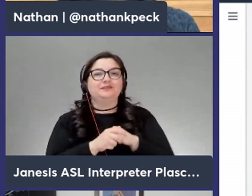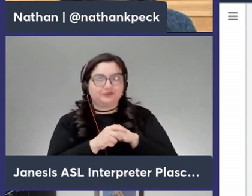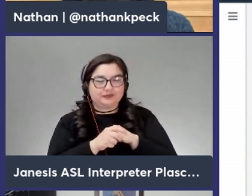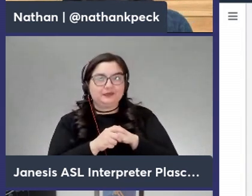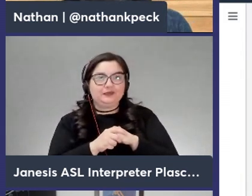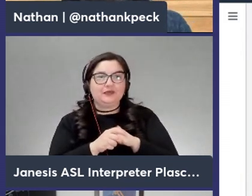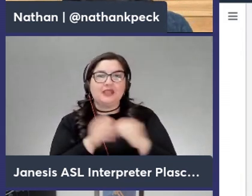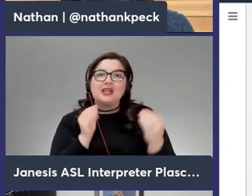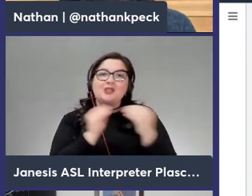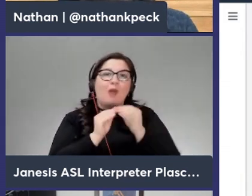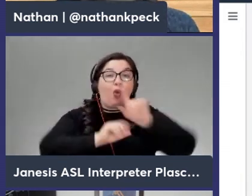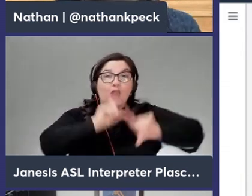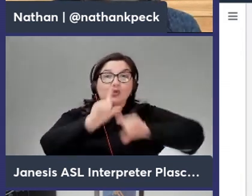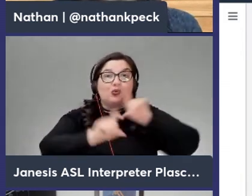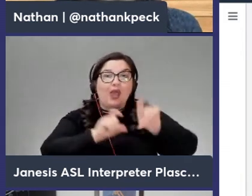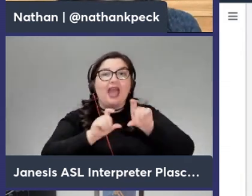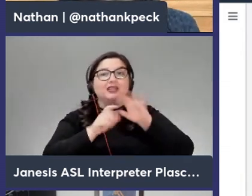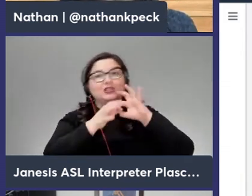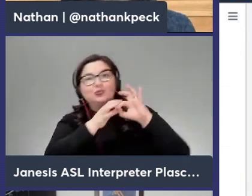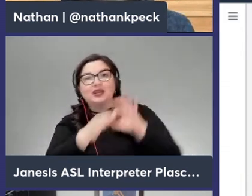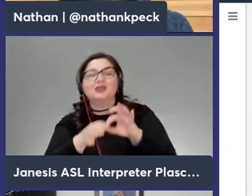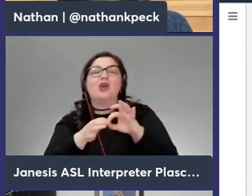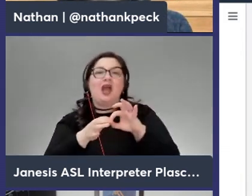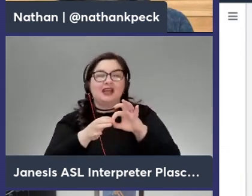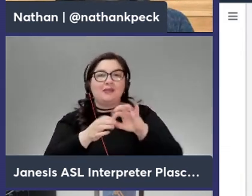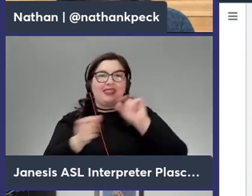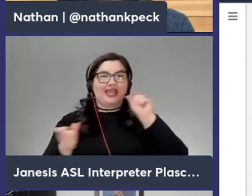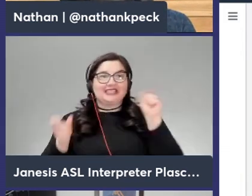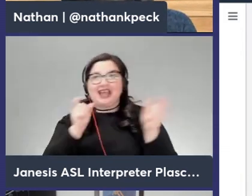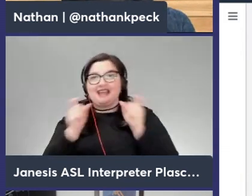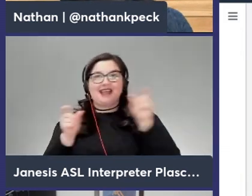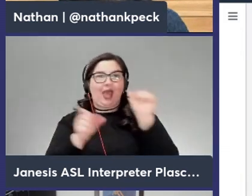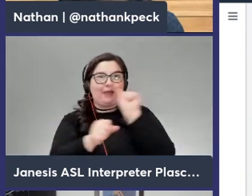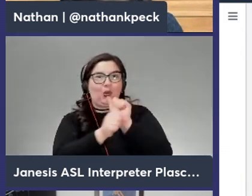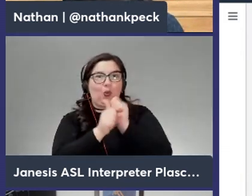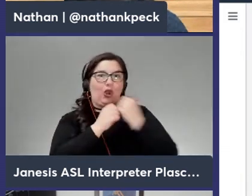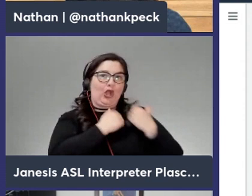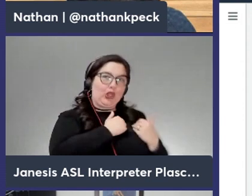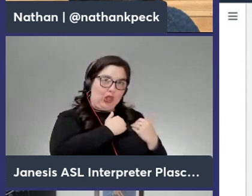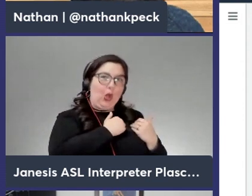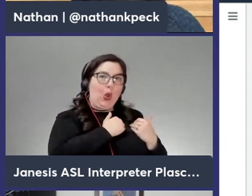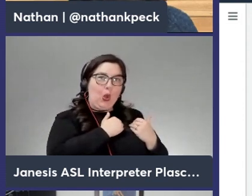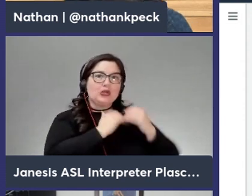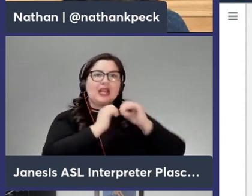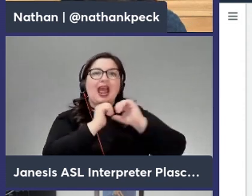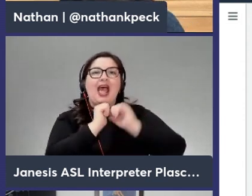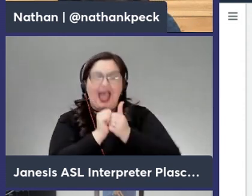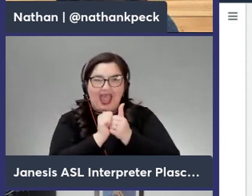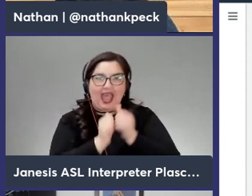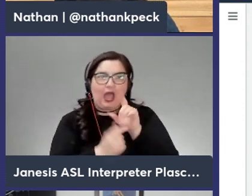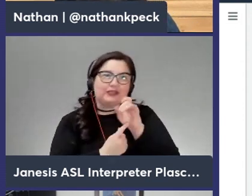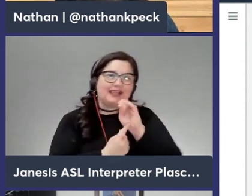questions that I have about the dynamic workloads. How does that dynamic workload